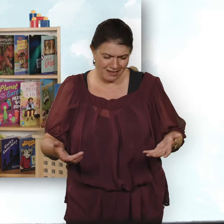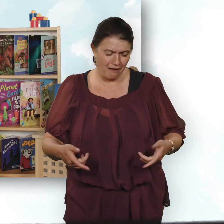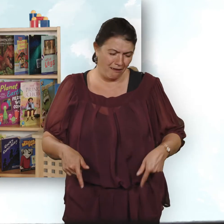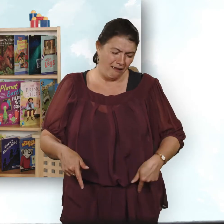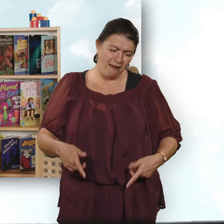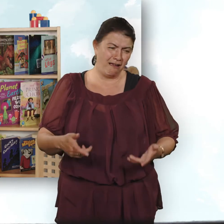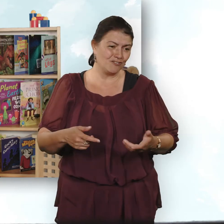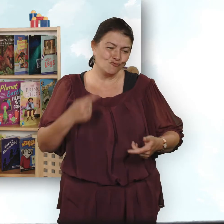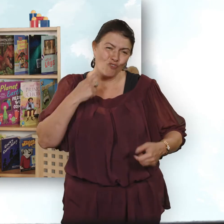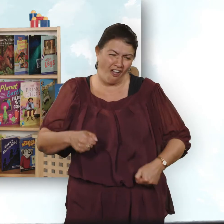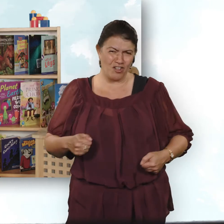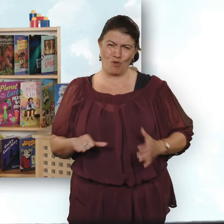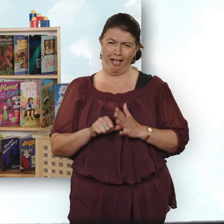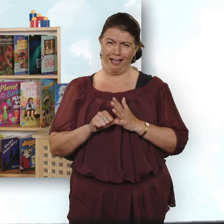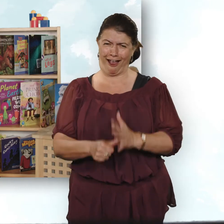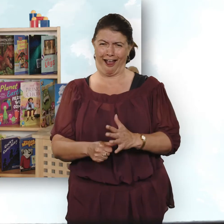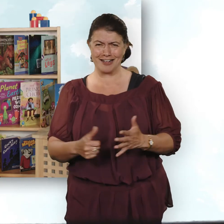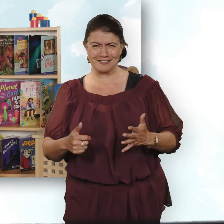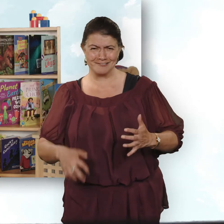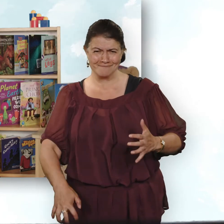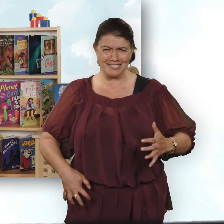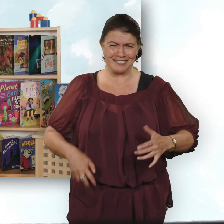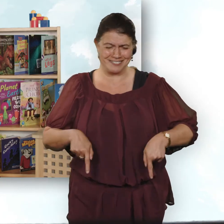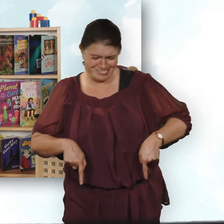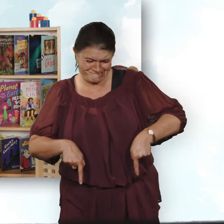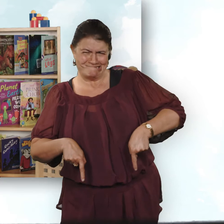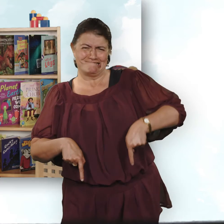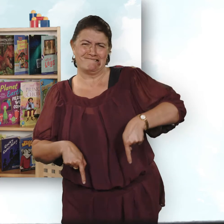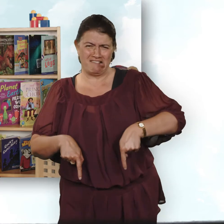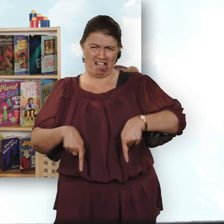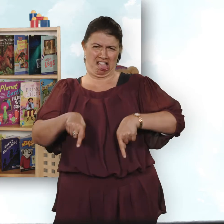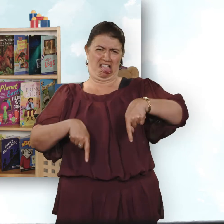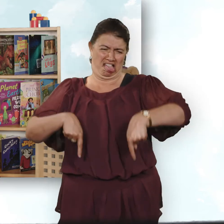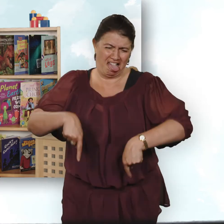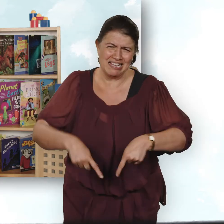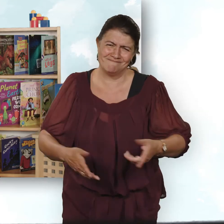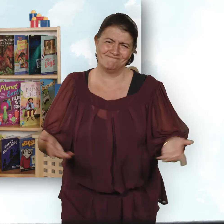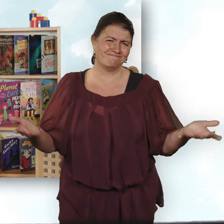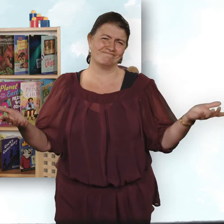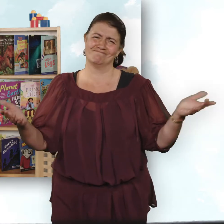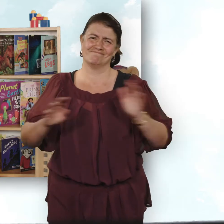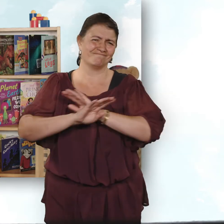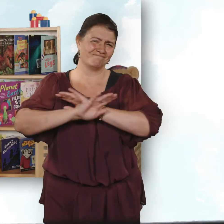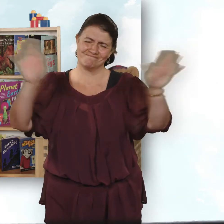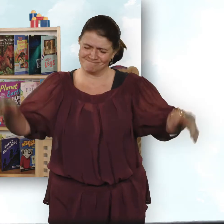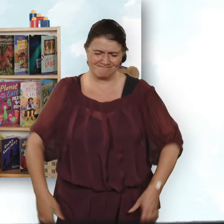trousers aren’t soft, stretchy or bendy enough.” Millie threw the trousers out.